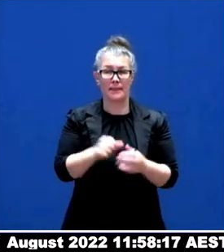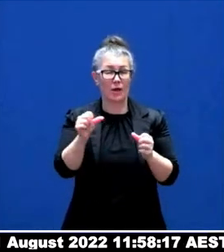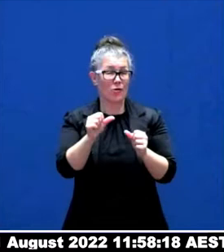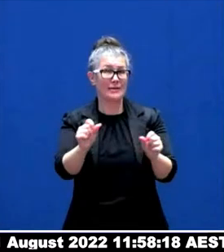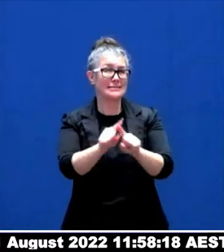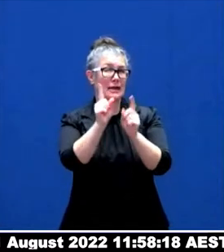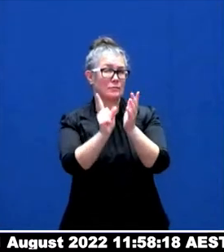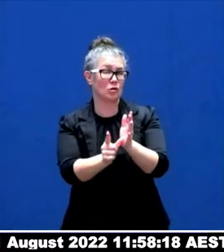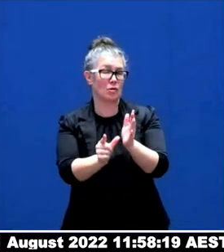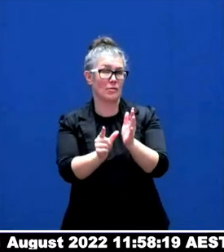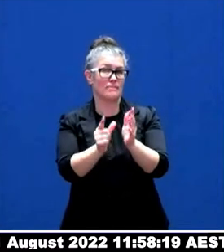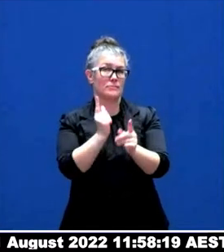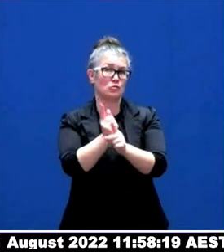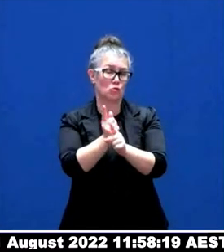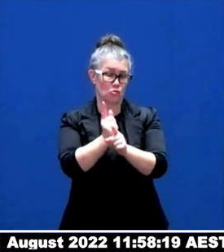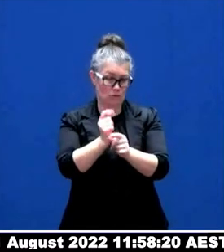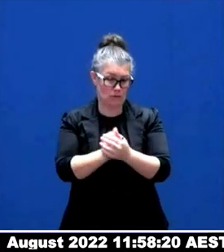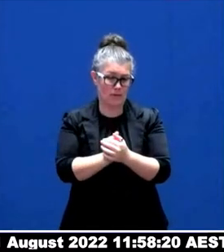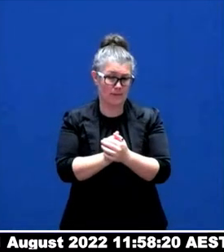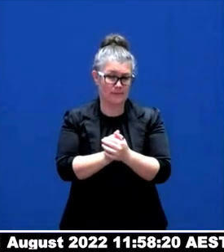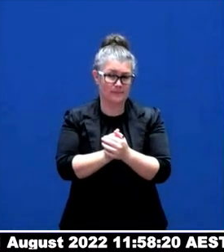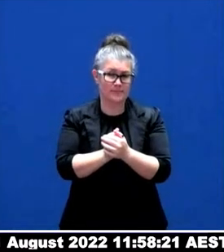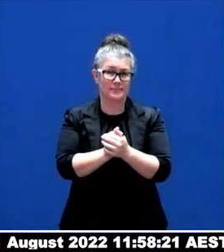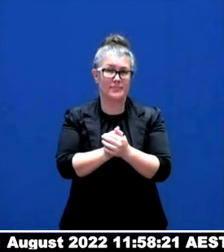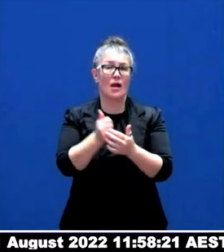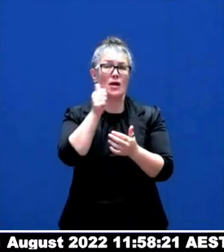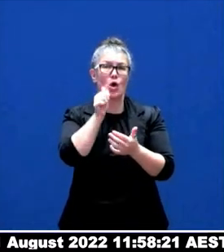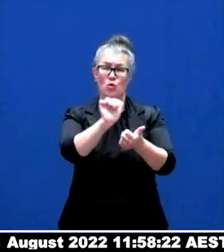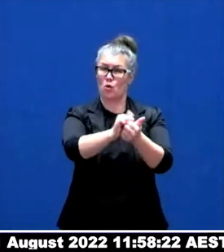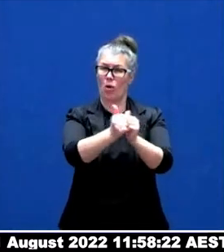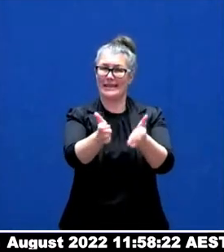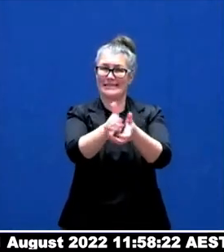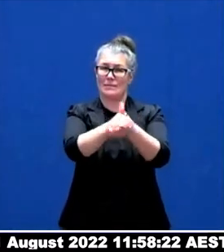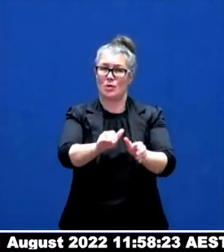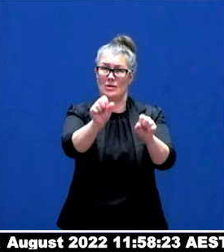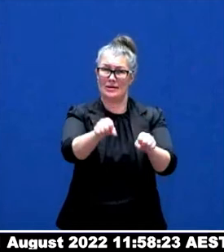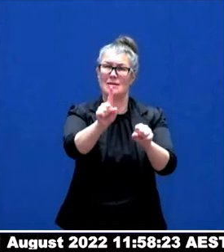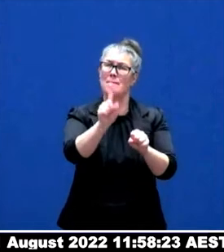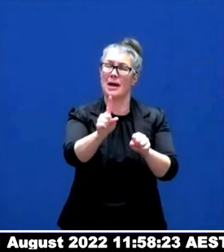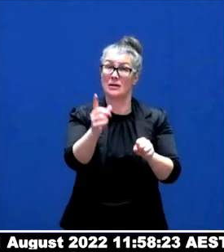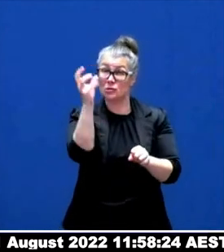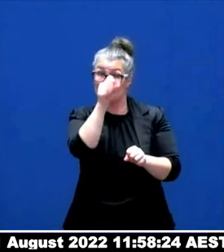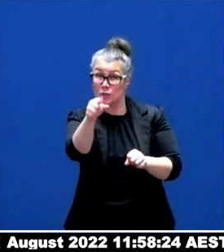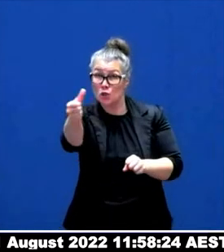colleagues have got particular expertise on, but I assume that you're familiar with the concept of reasonable adjustments?